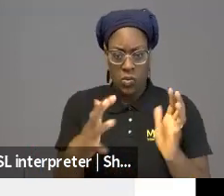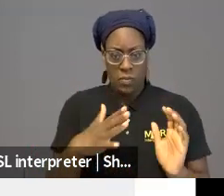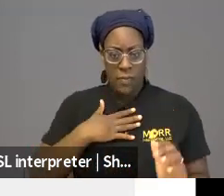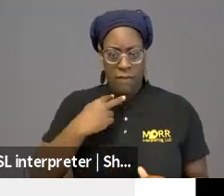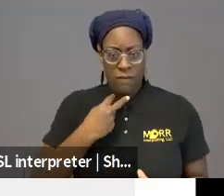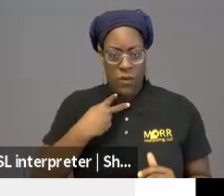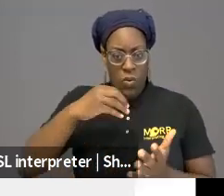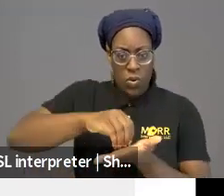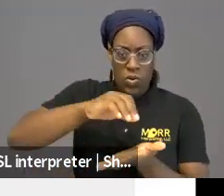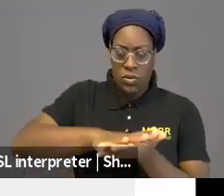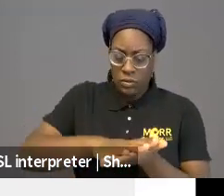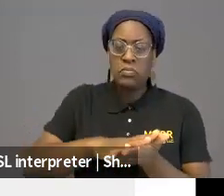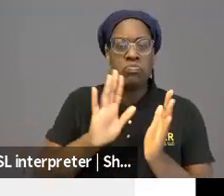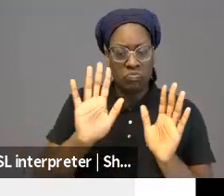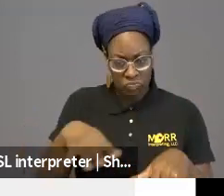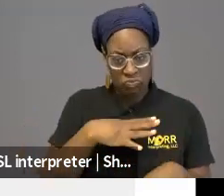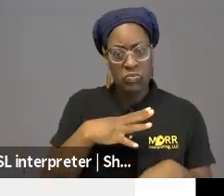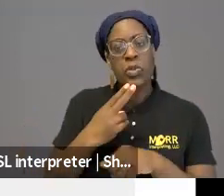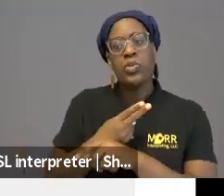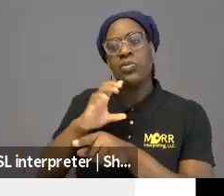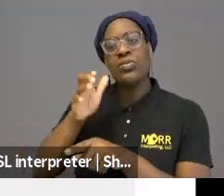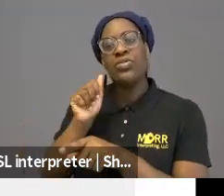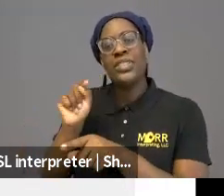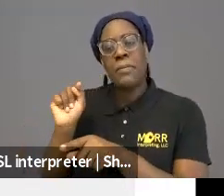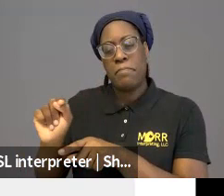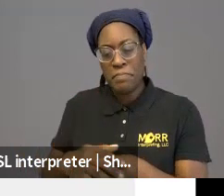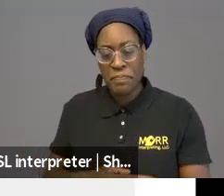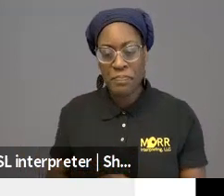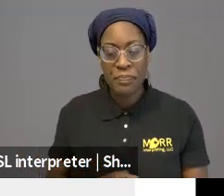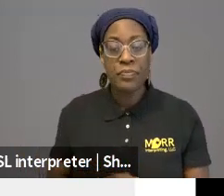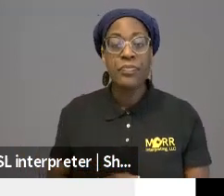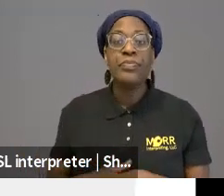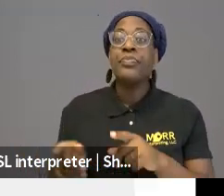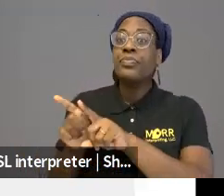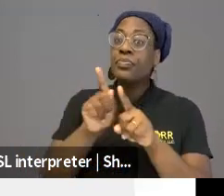comments into the chat. We have sign language interpreters with us this evening from Morr